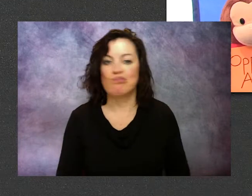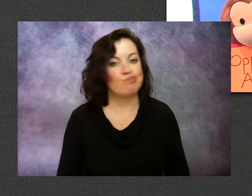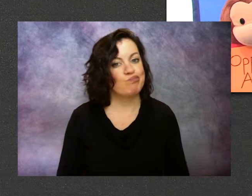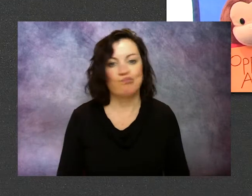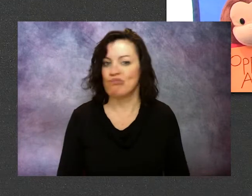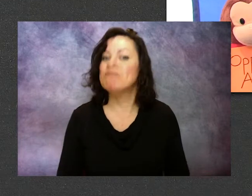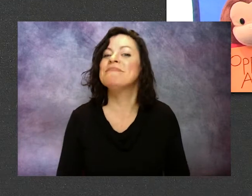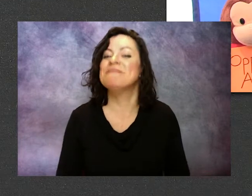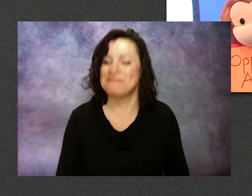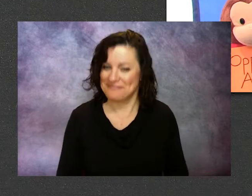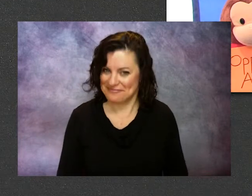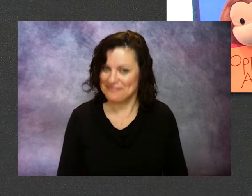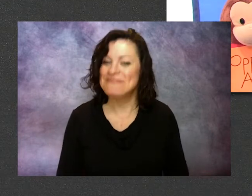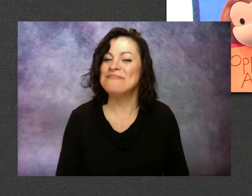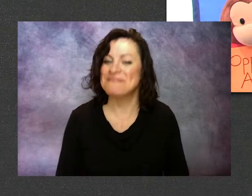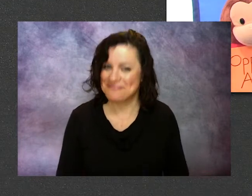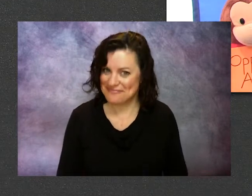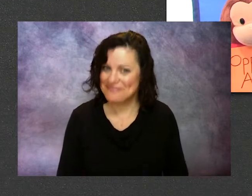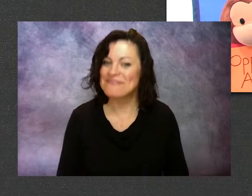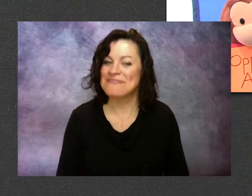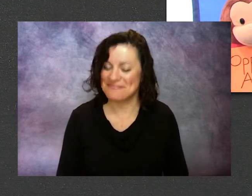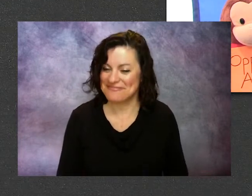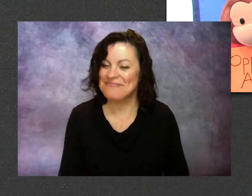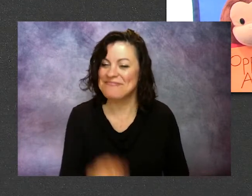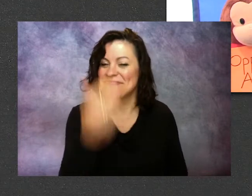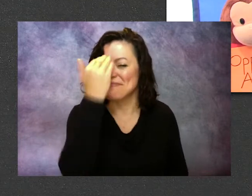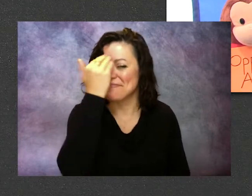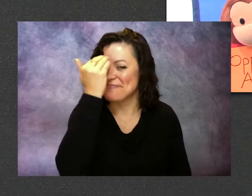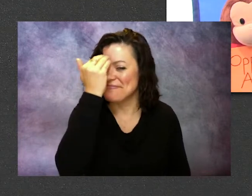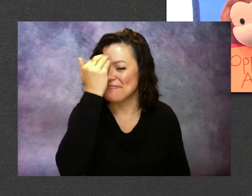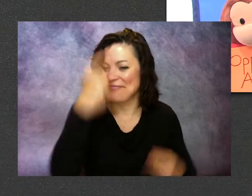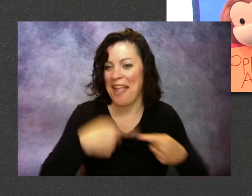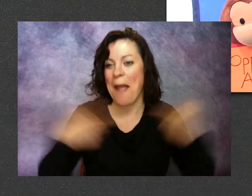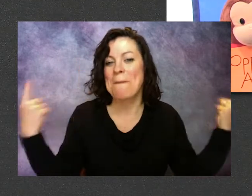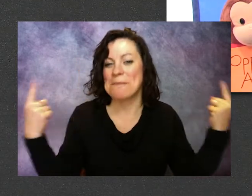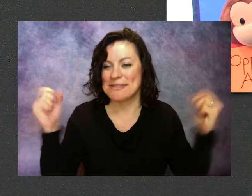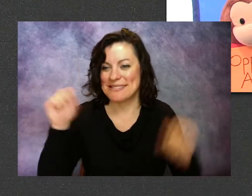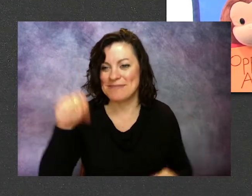And yes. Good job. Okay, how about this one? New.